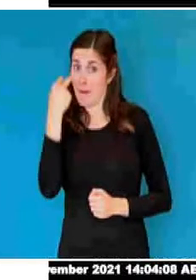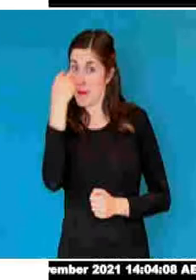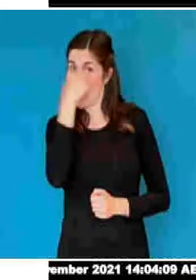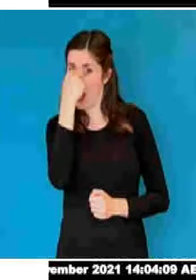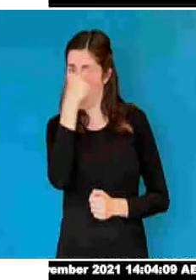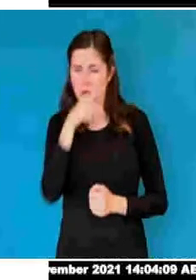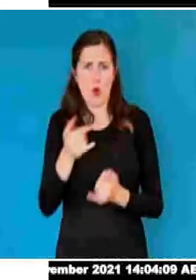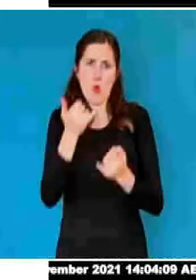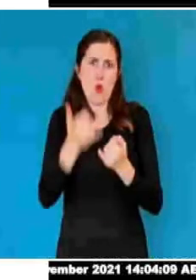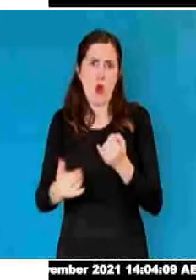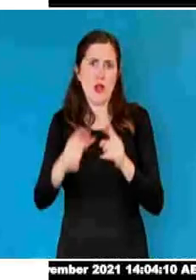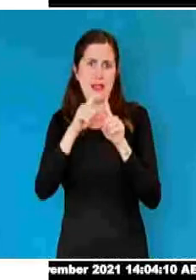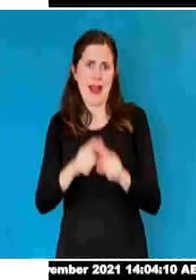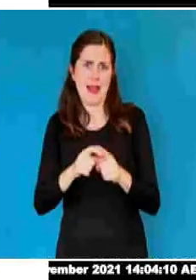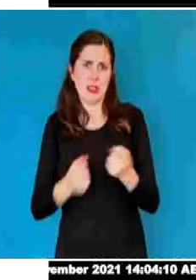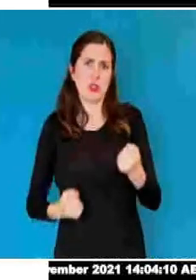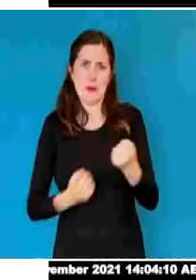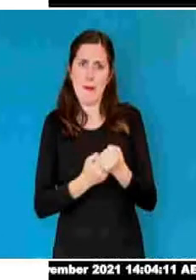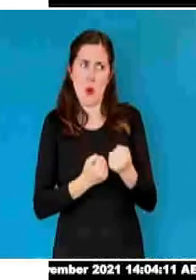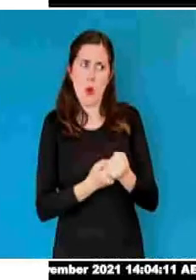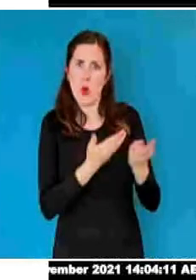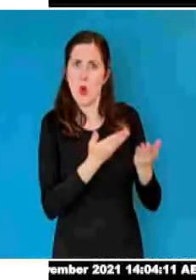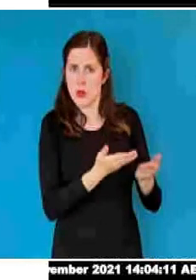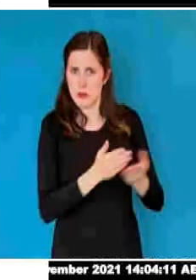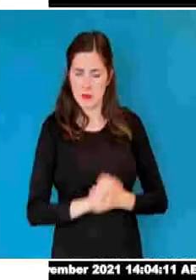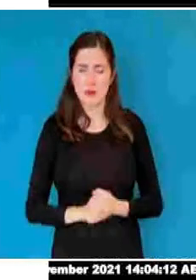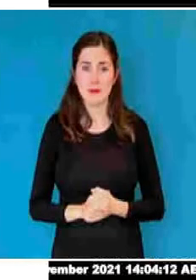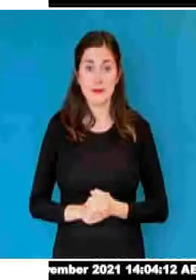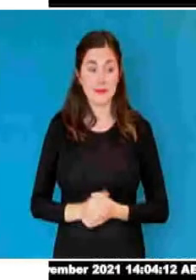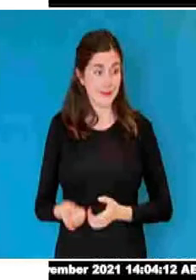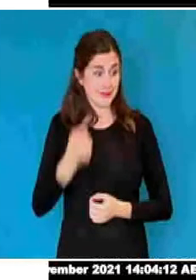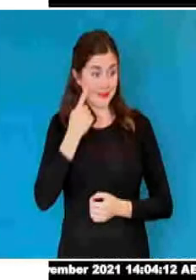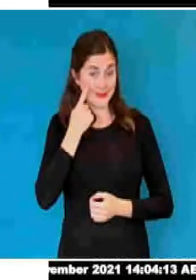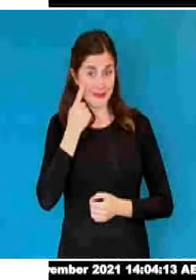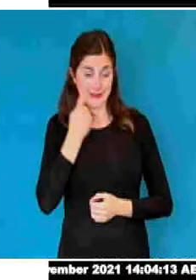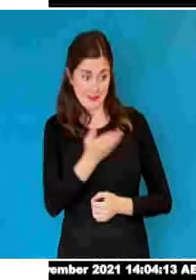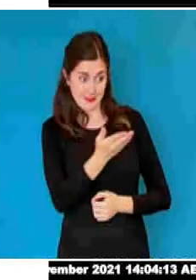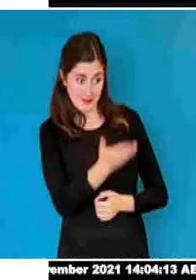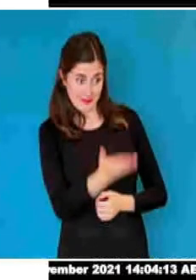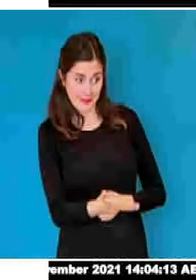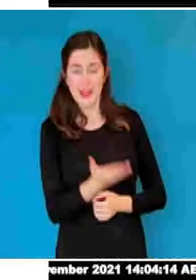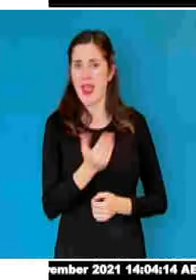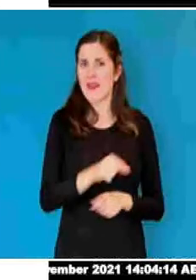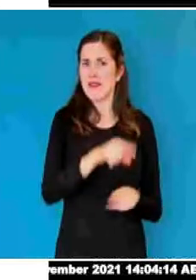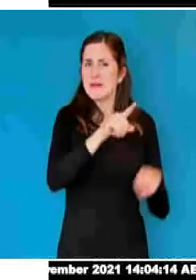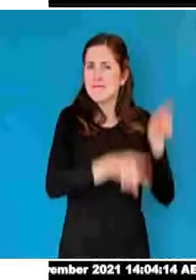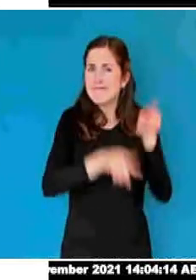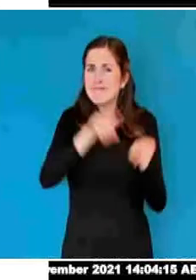And you will see on this page that there are a range of different types of disability, if